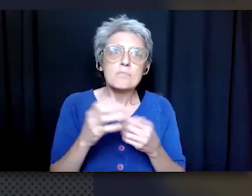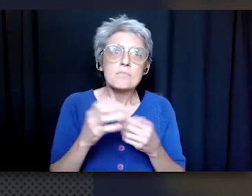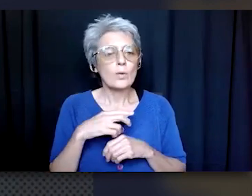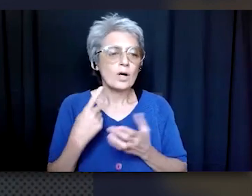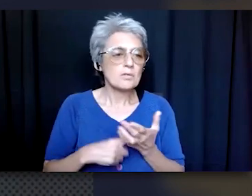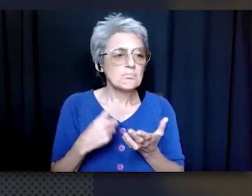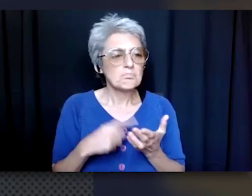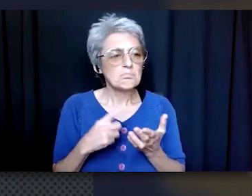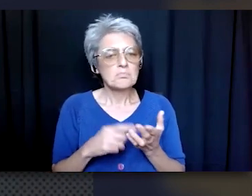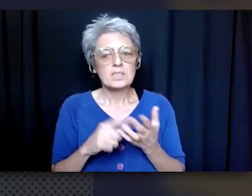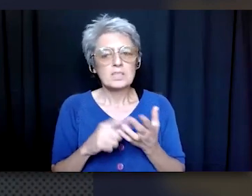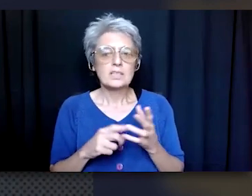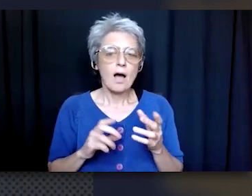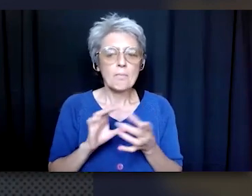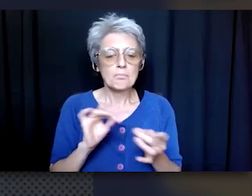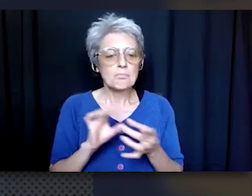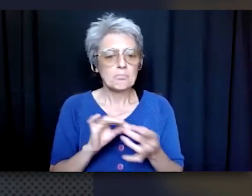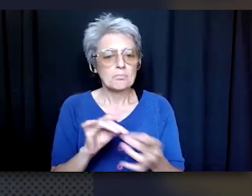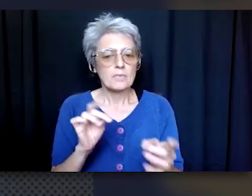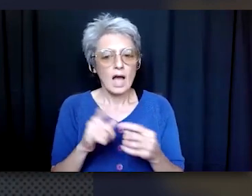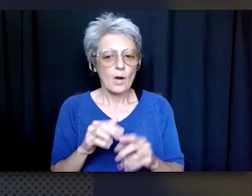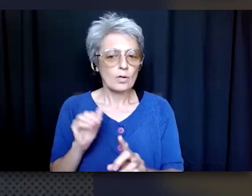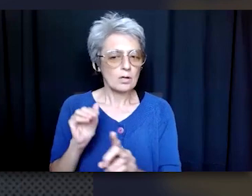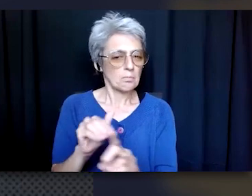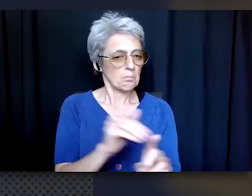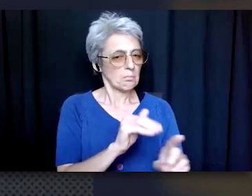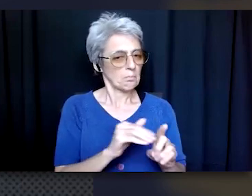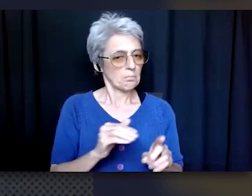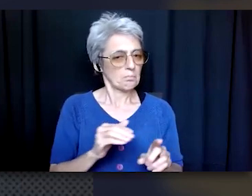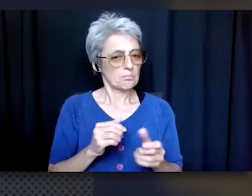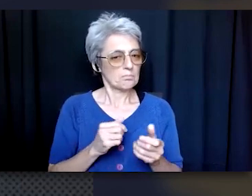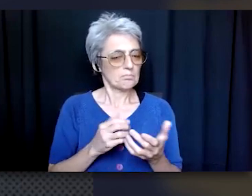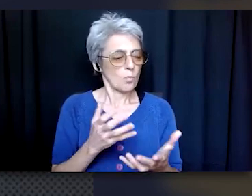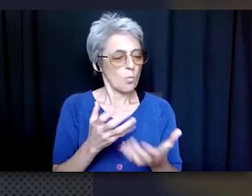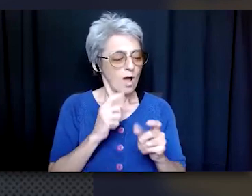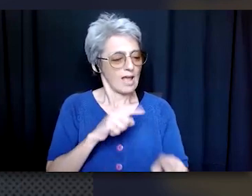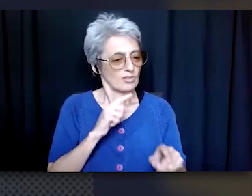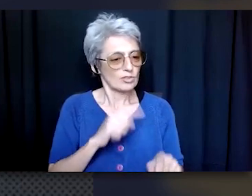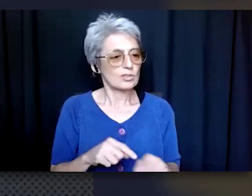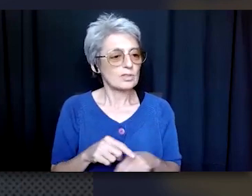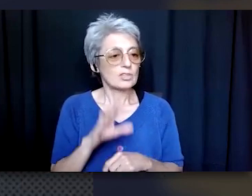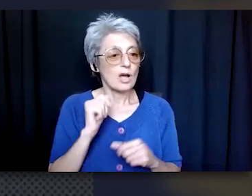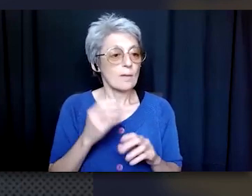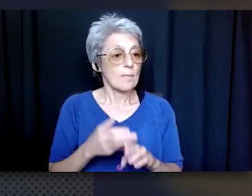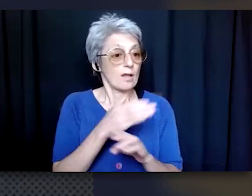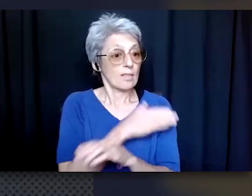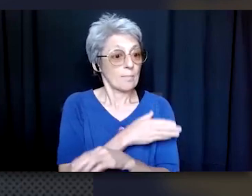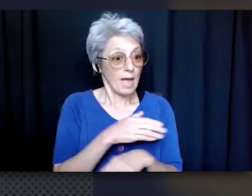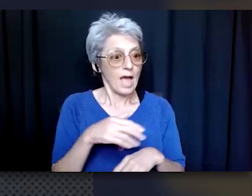about our participatory past with digital tools, our somewhat problematic present,